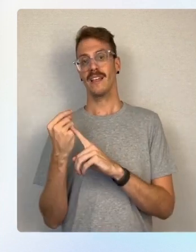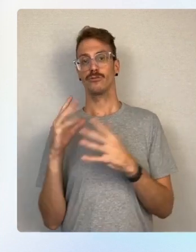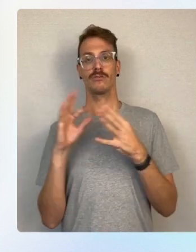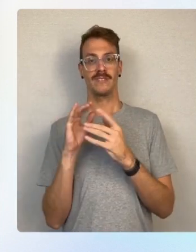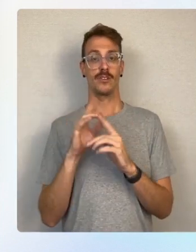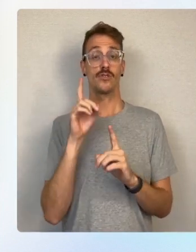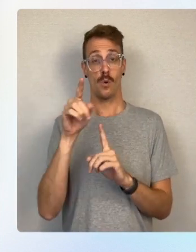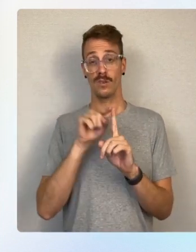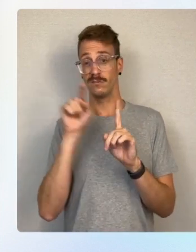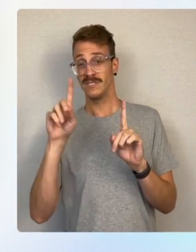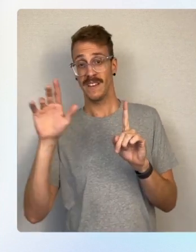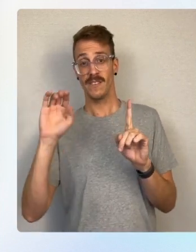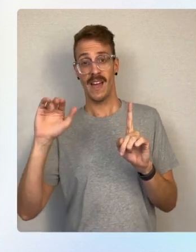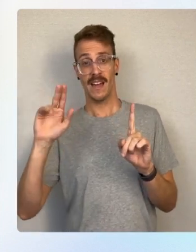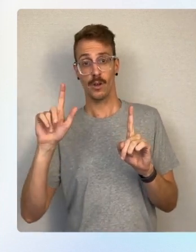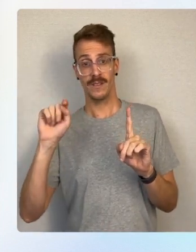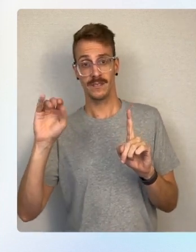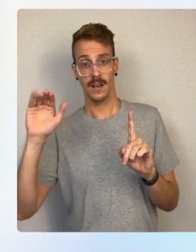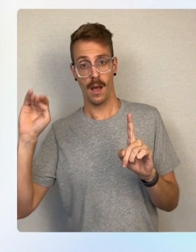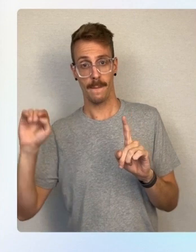or in tutorials on developer.oculus.com.